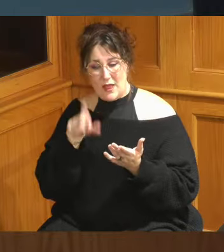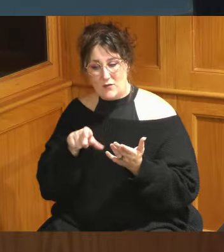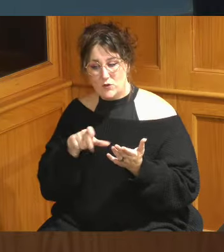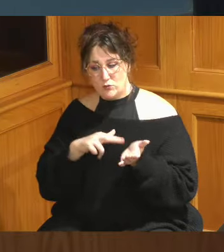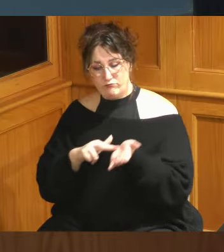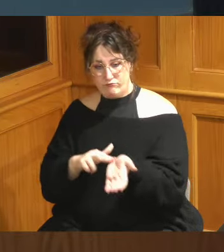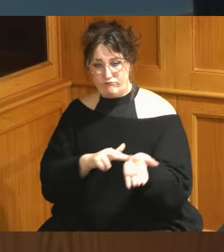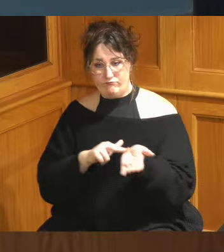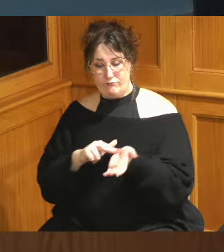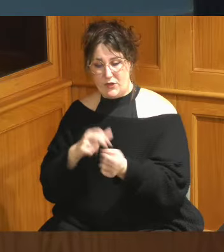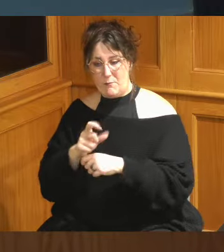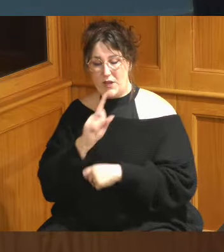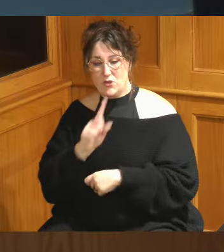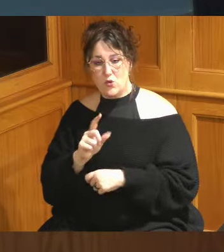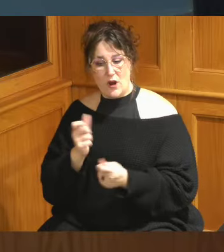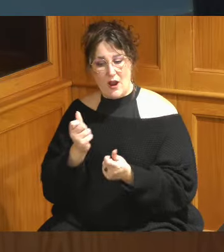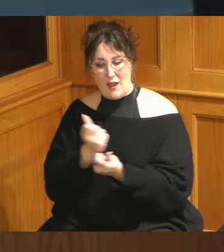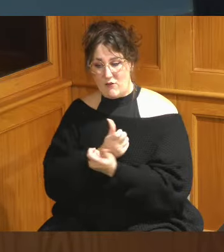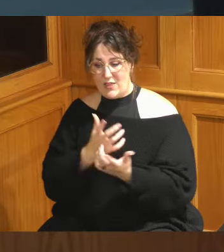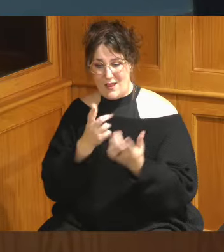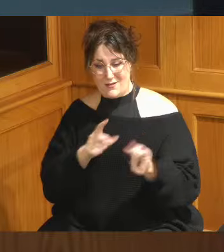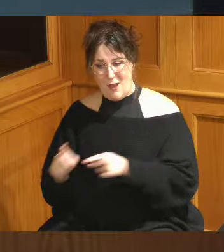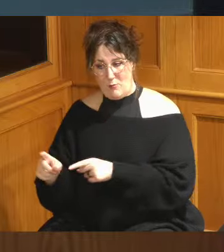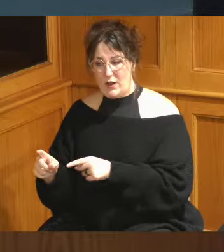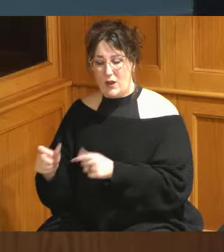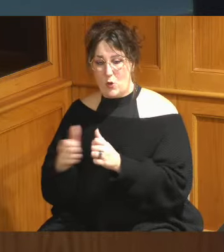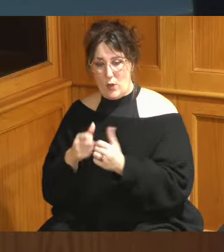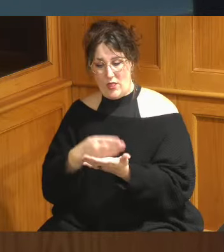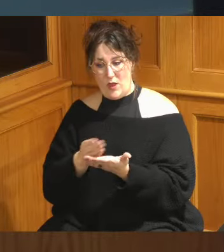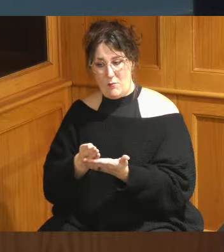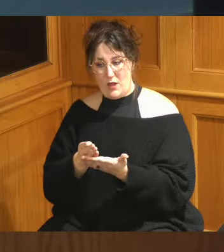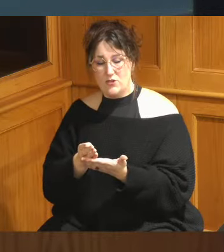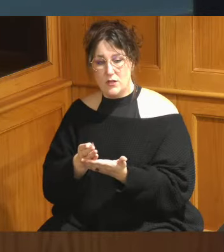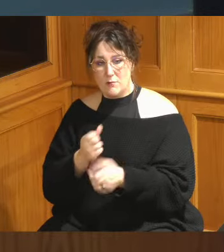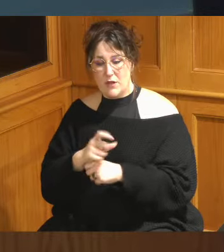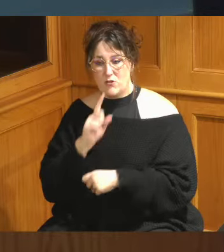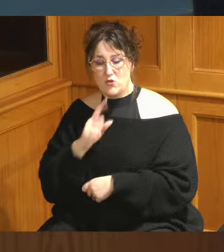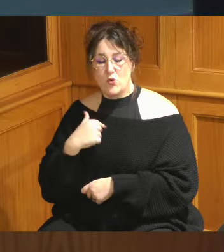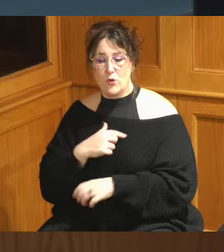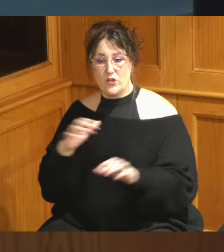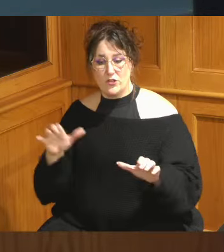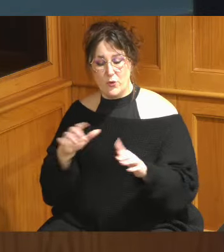on how those revenues look coming in and make sure that we're exercising all of our options.